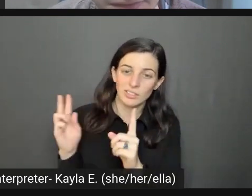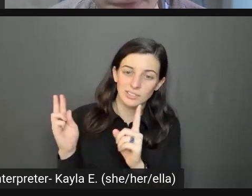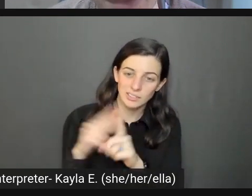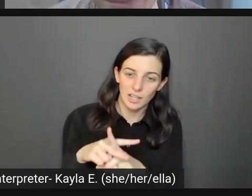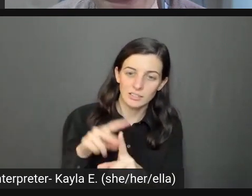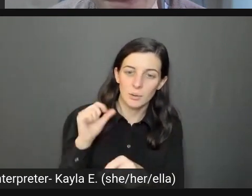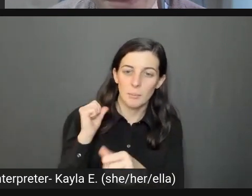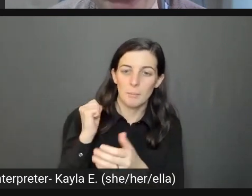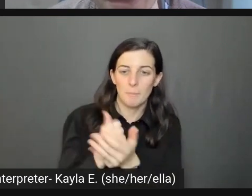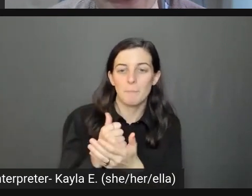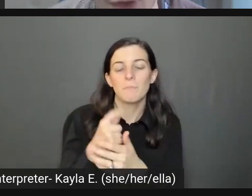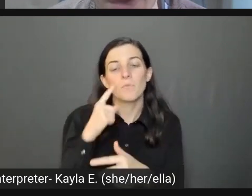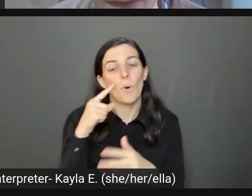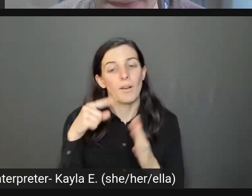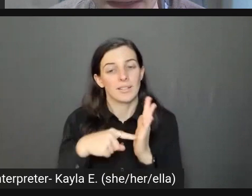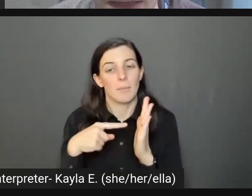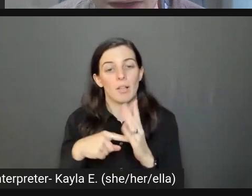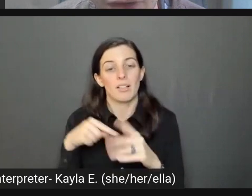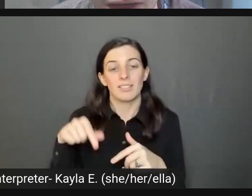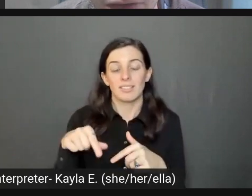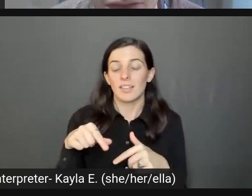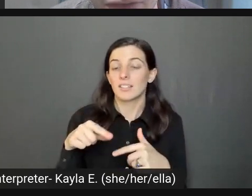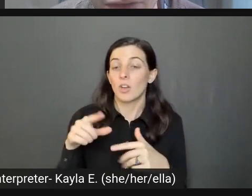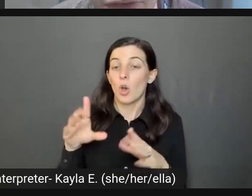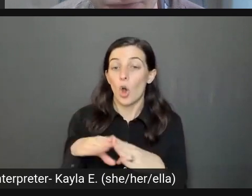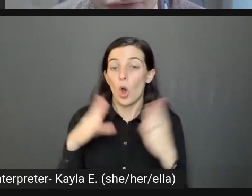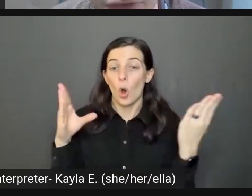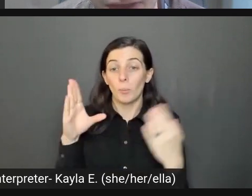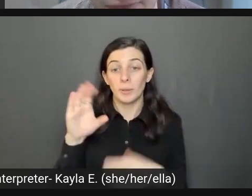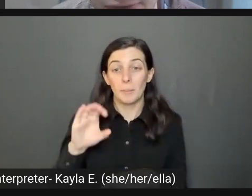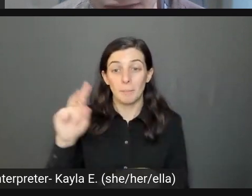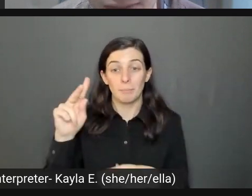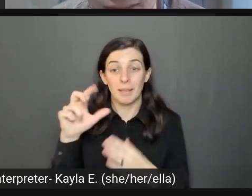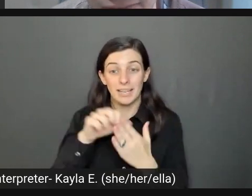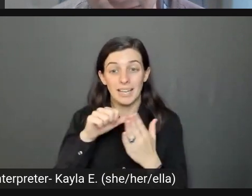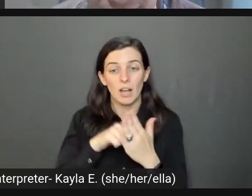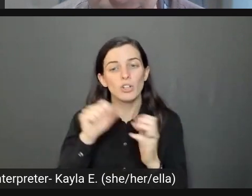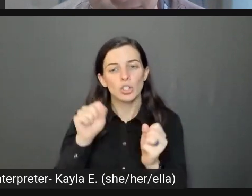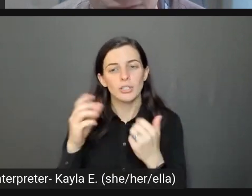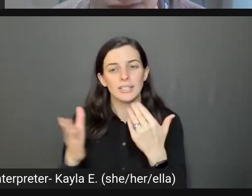For example, in this case of opening a bank account, I could easily switch to another bank, and that's it.